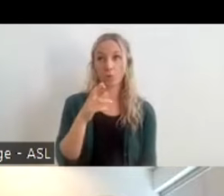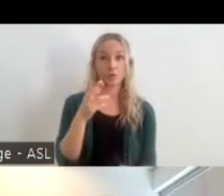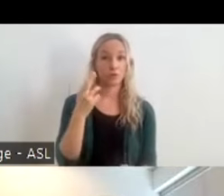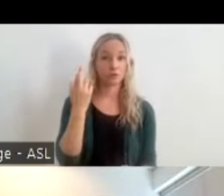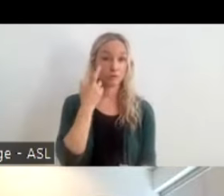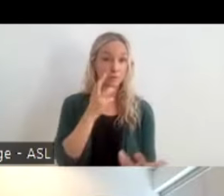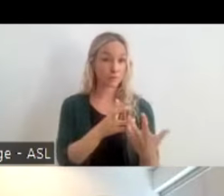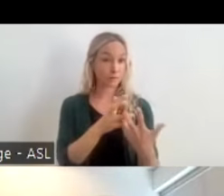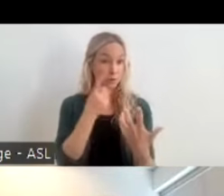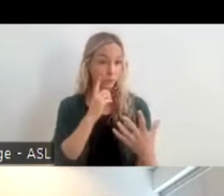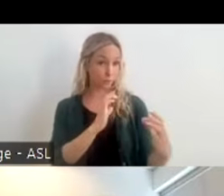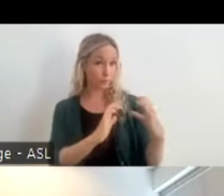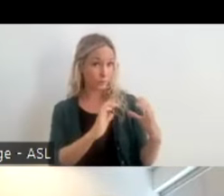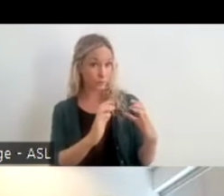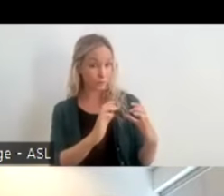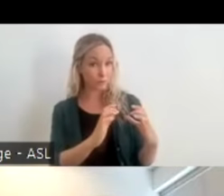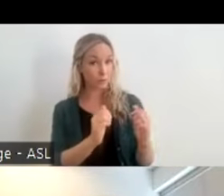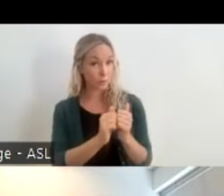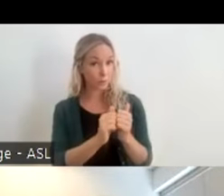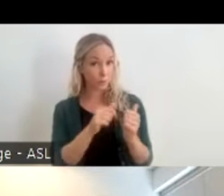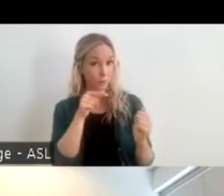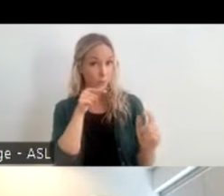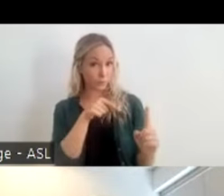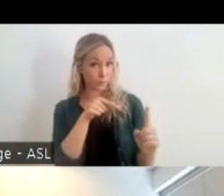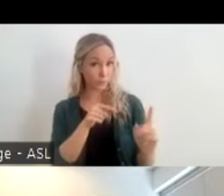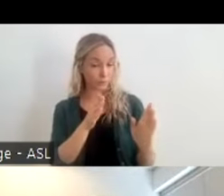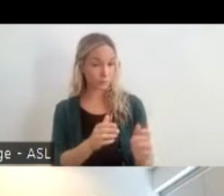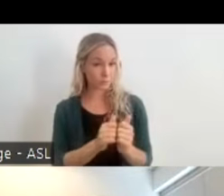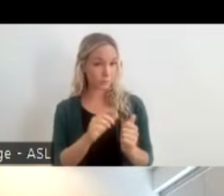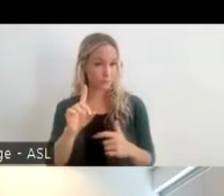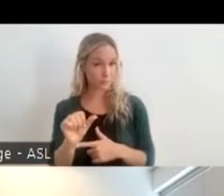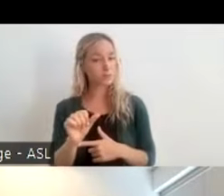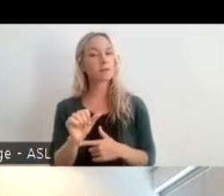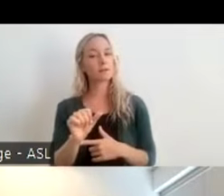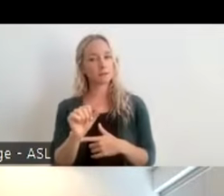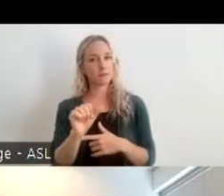investigate and prosecute, Movie theatres, amusement parks, state and local